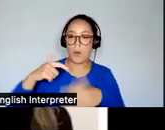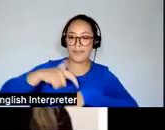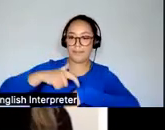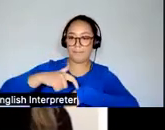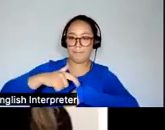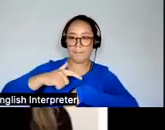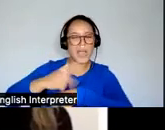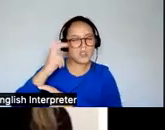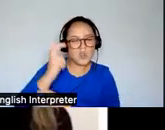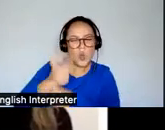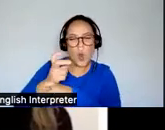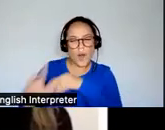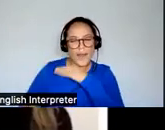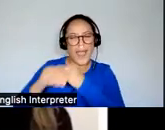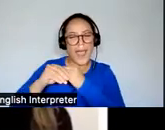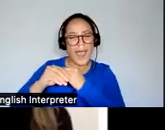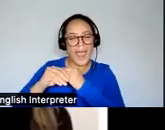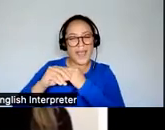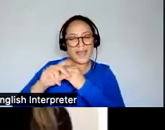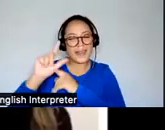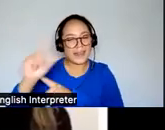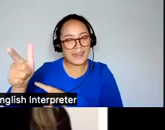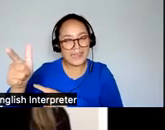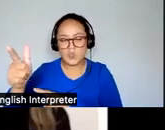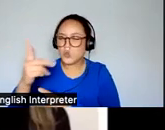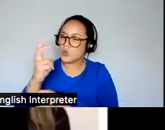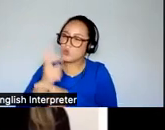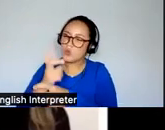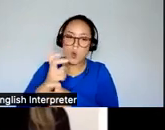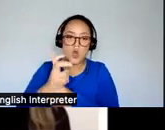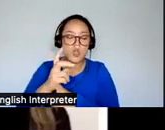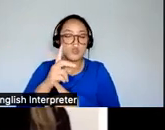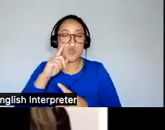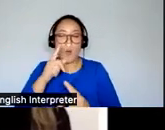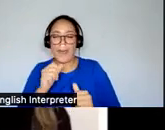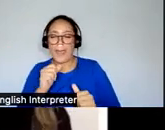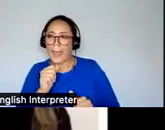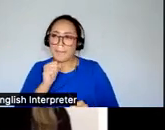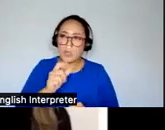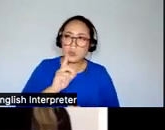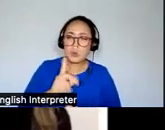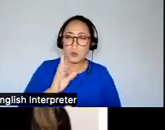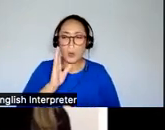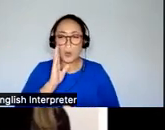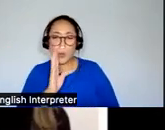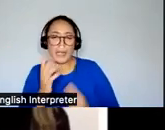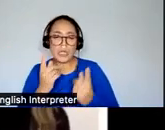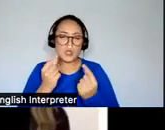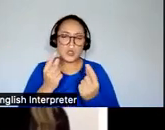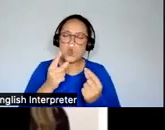aspects to the event. After we receive approval for the initial request.